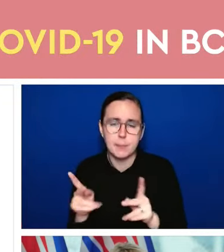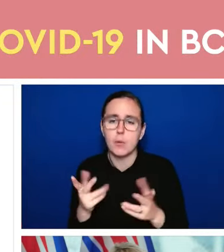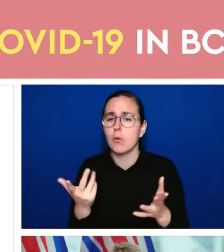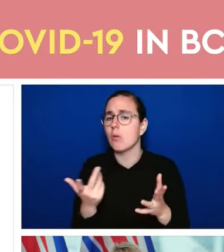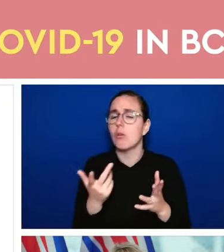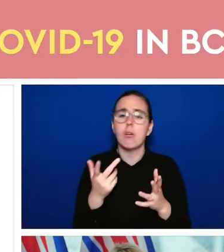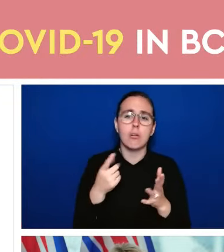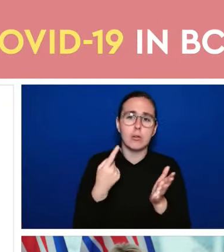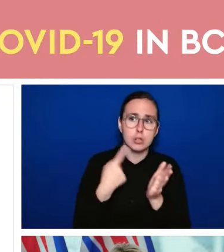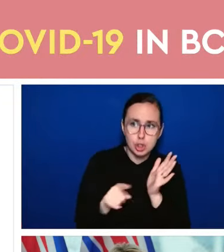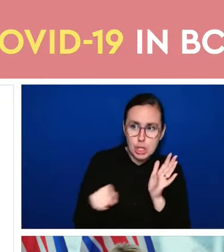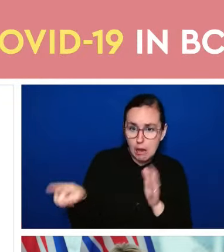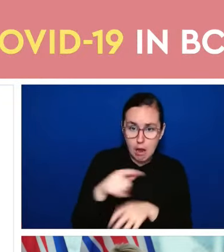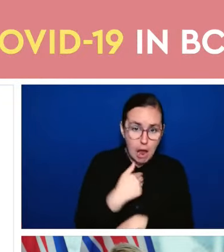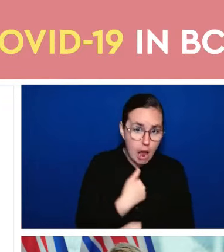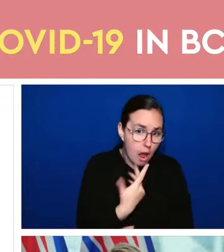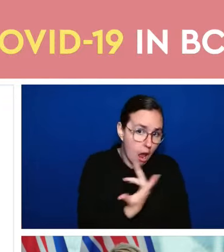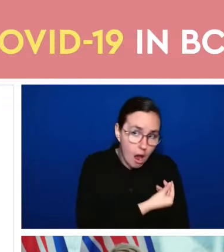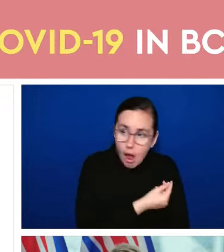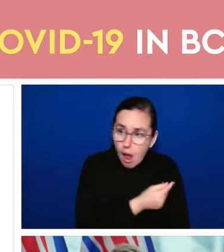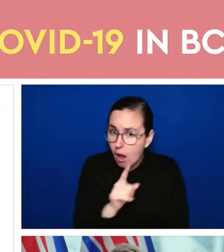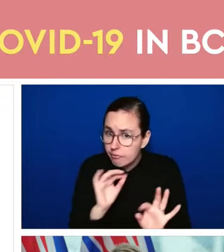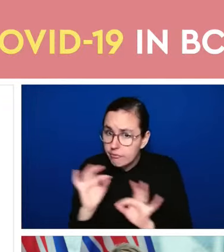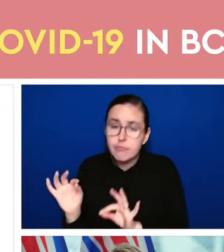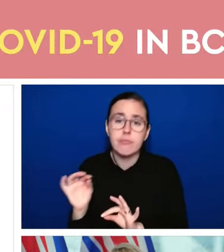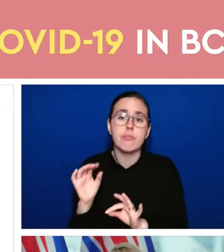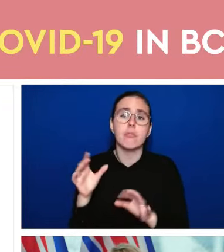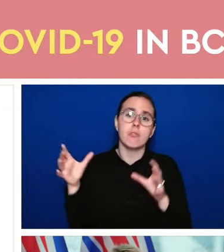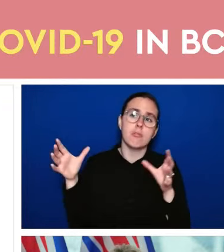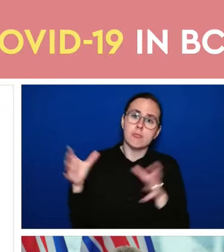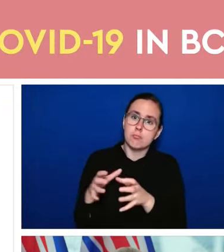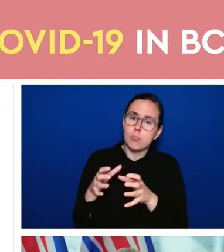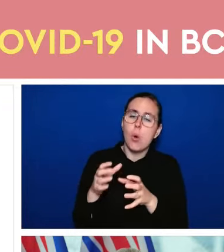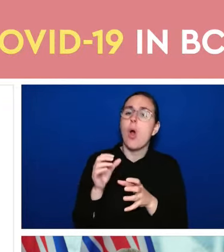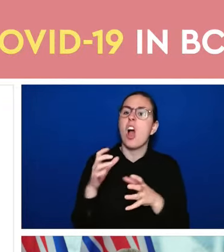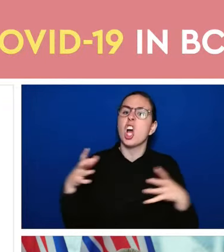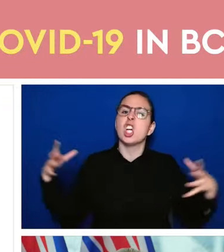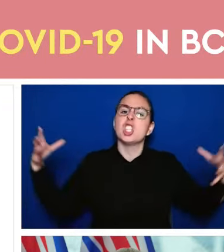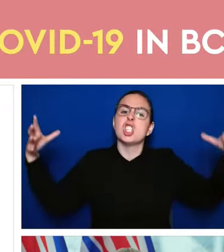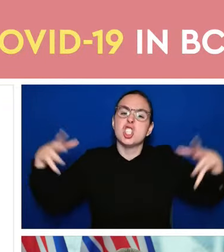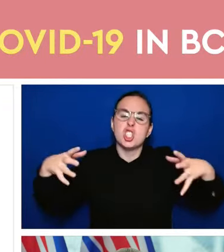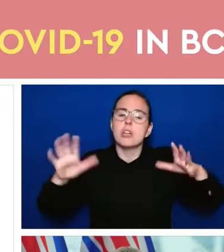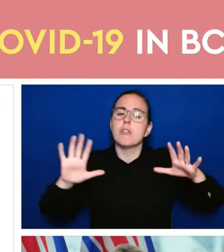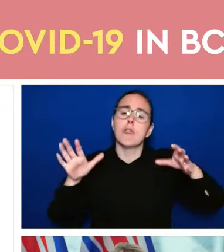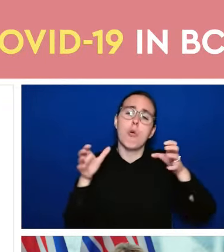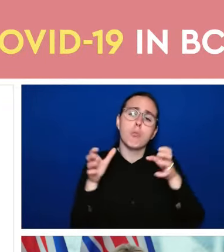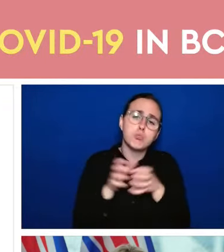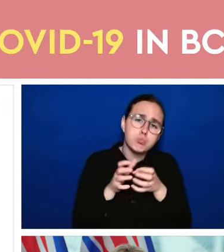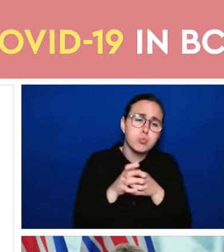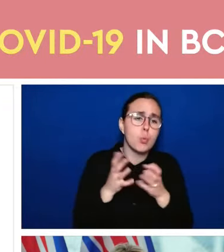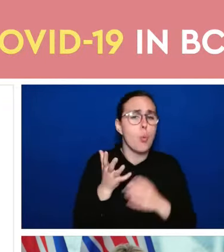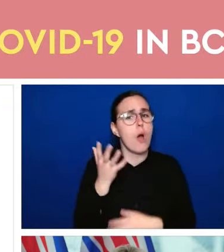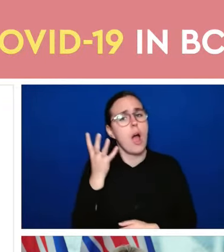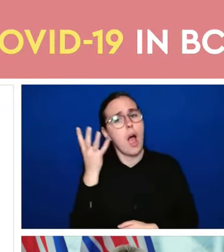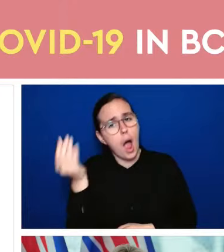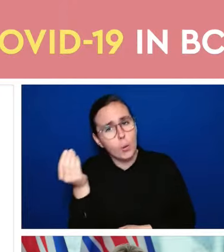cheaper group small we can need outside we can pay attention to